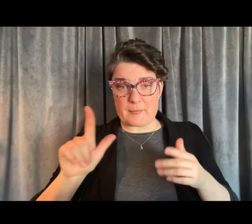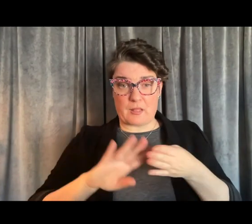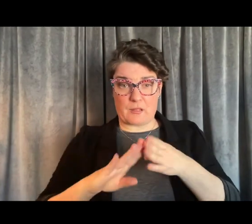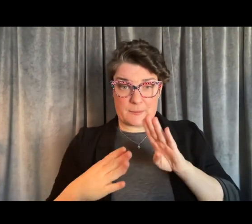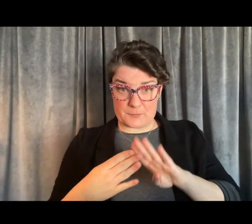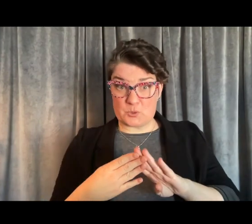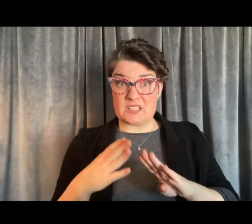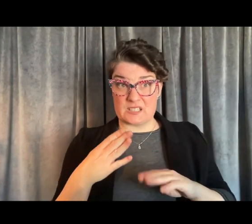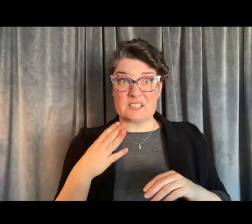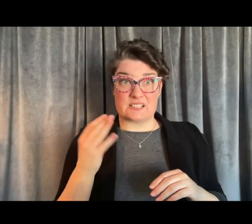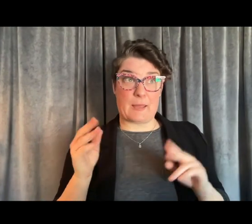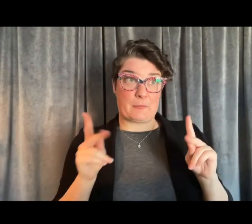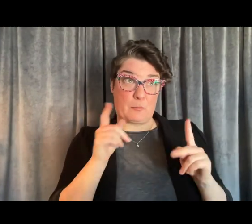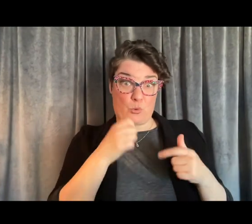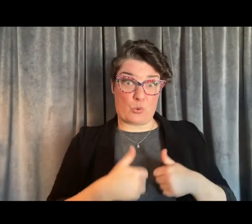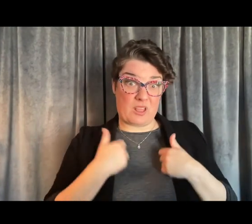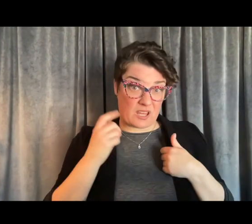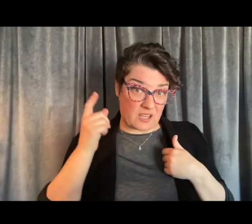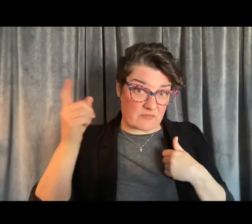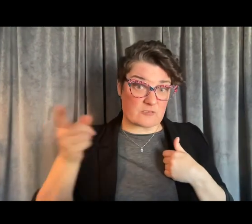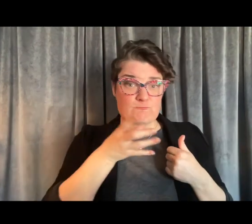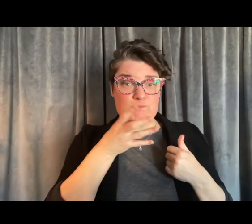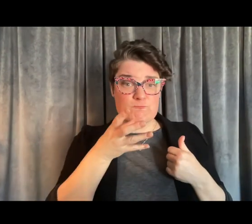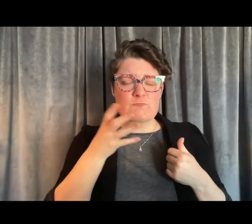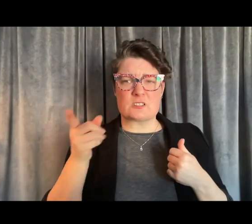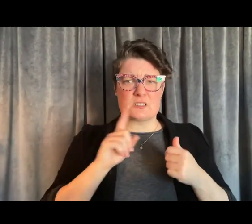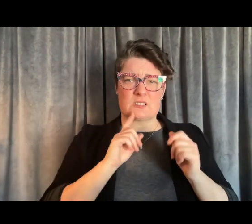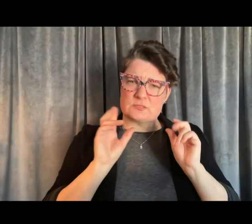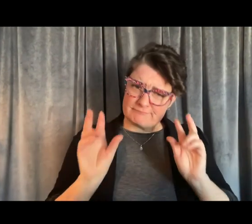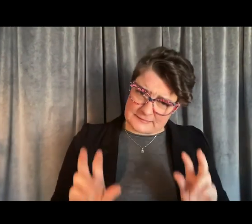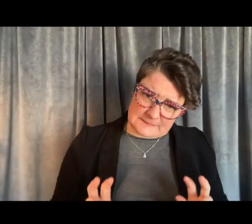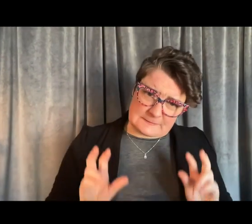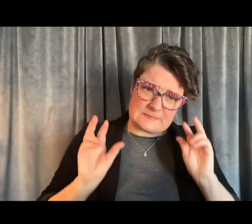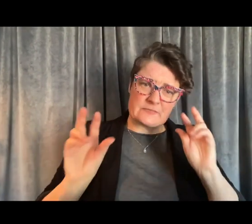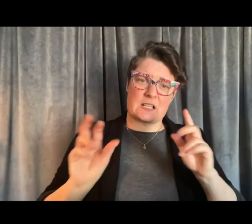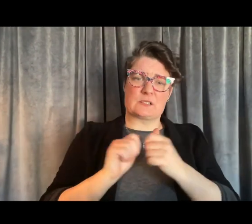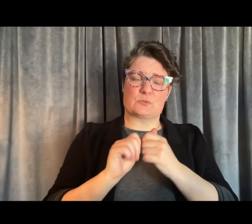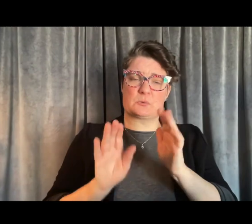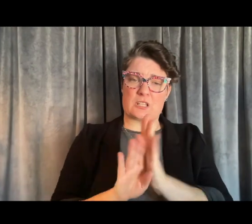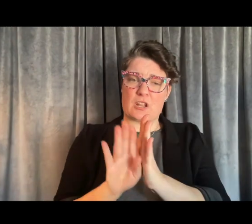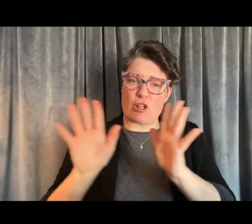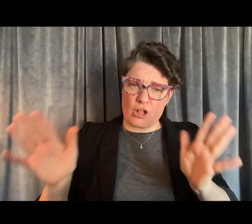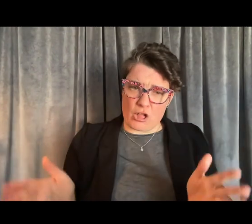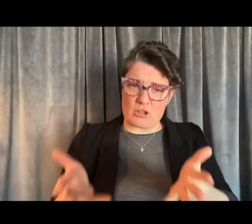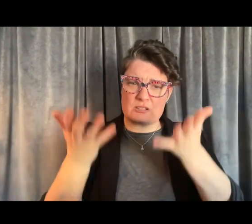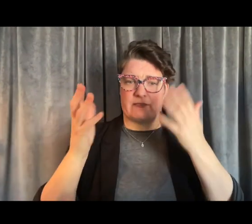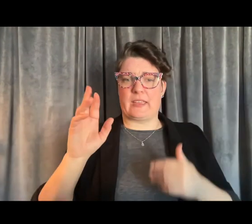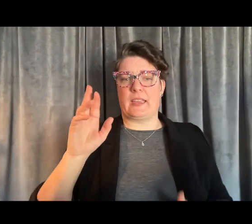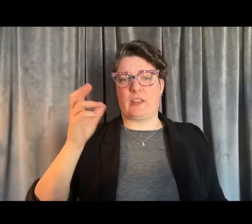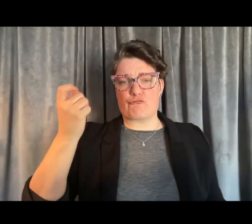and people who live rurally and is really invested in cultivating a